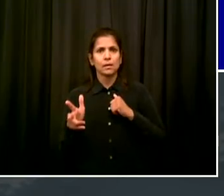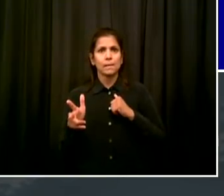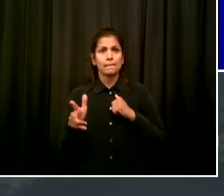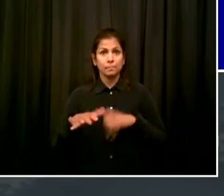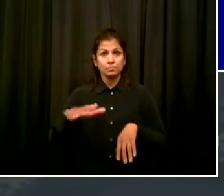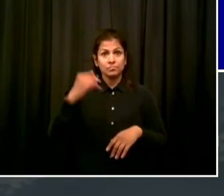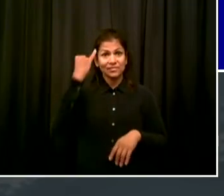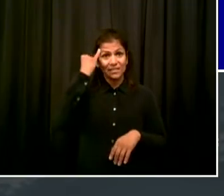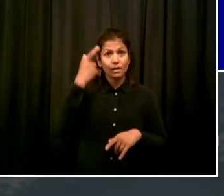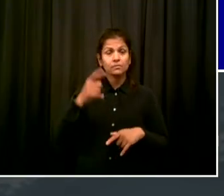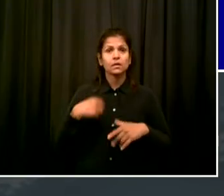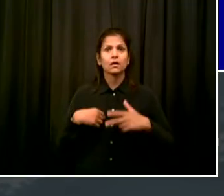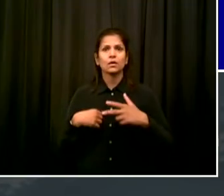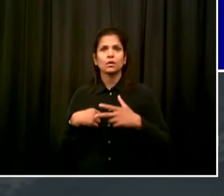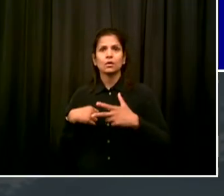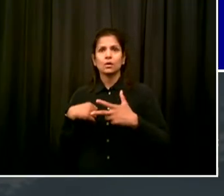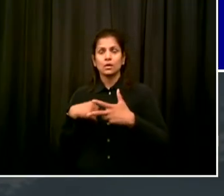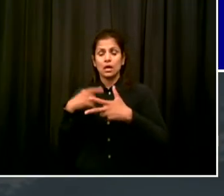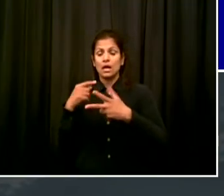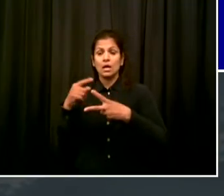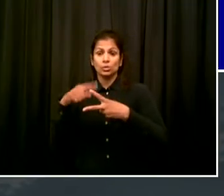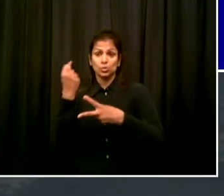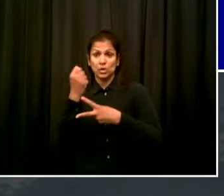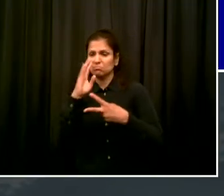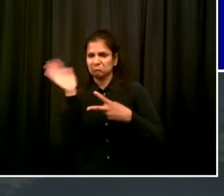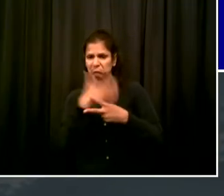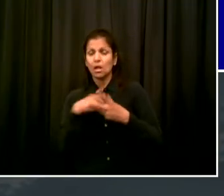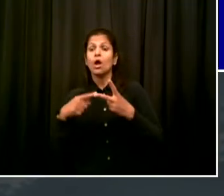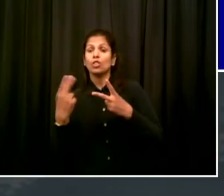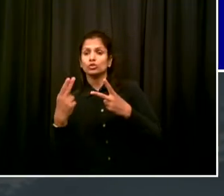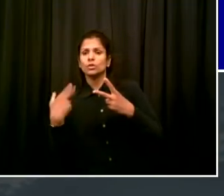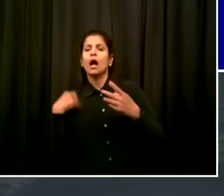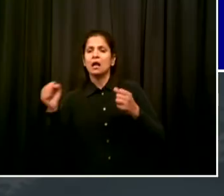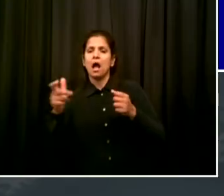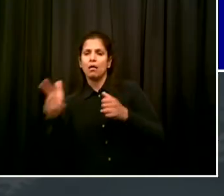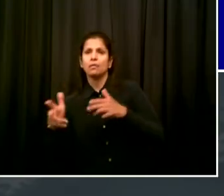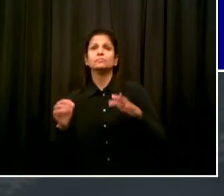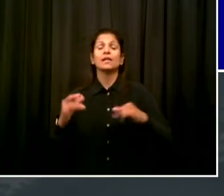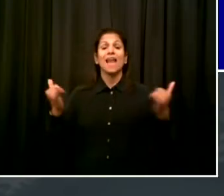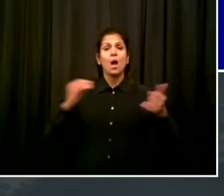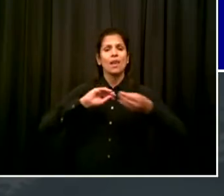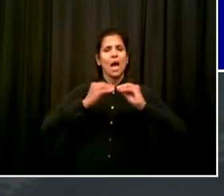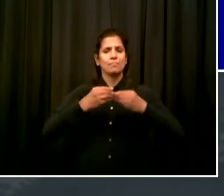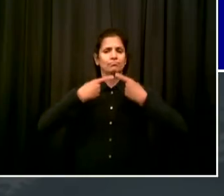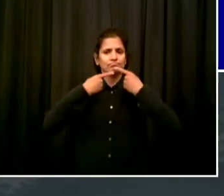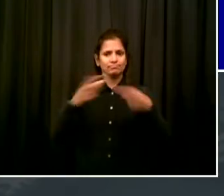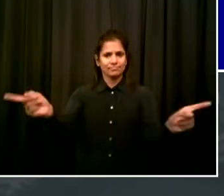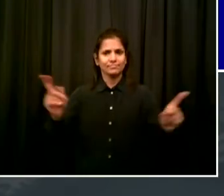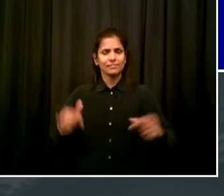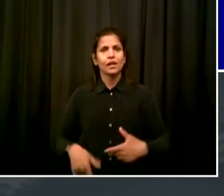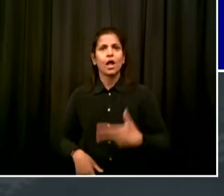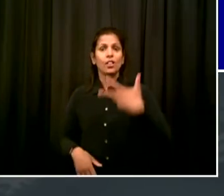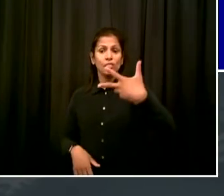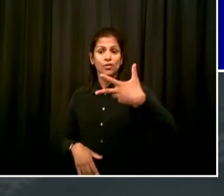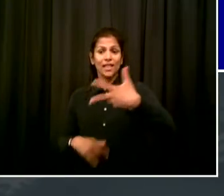IS IN EFFECT AND WE WILL DO A LOT MORE TO EXPLAIN THAT TO THE PEOPLE OF THE CITY AND PARTICULARLY THOSE FOLKS ON BOTH BLOCKS GOING FORWARD . DAILY NUMBER F OPEOPLE